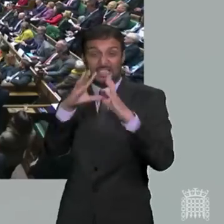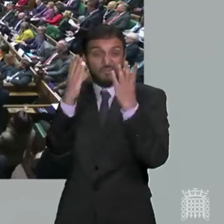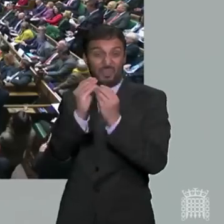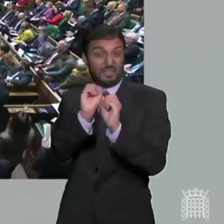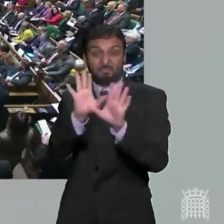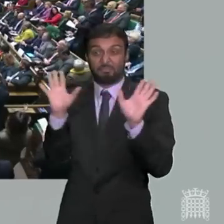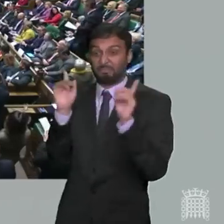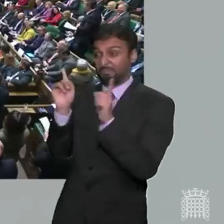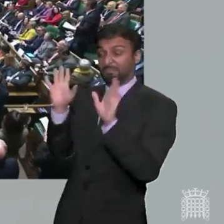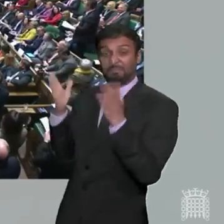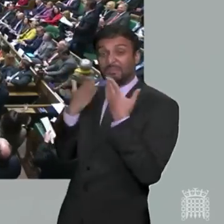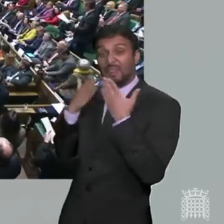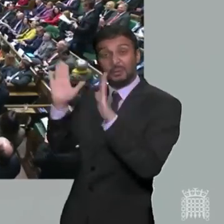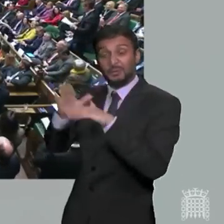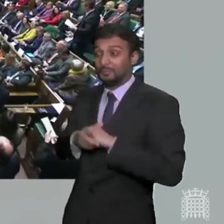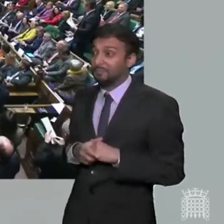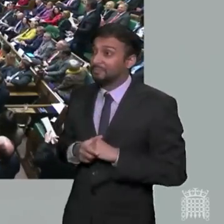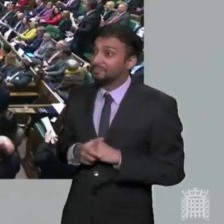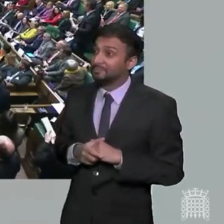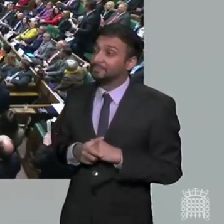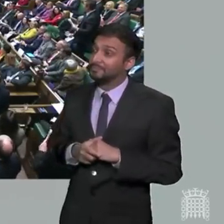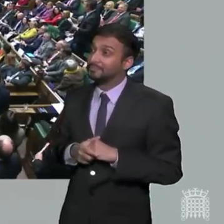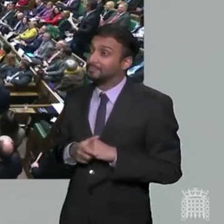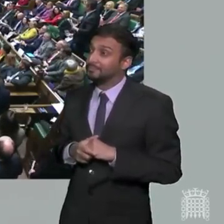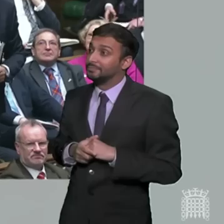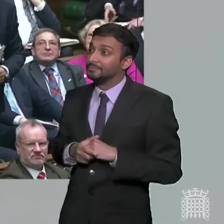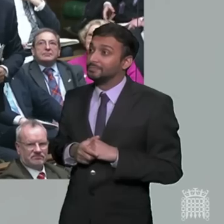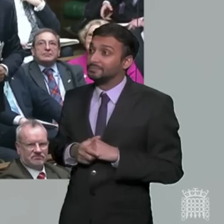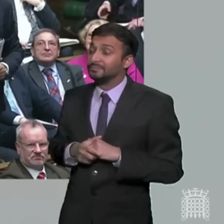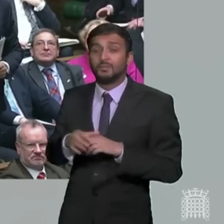The Prime Minister will not answer, but it is obvious that the route to Scottish independence